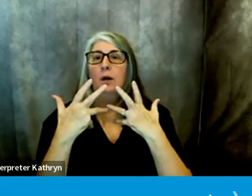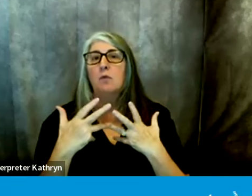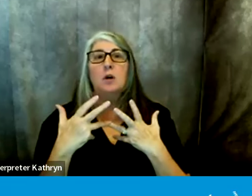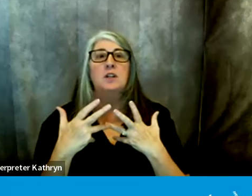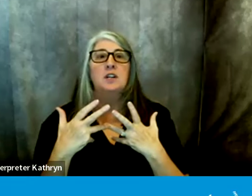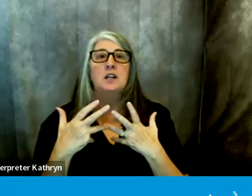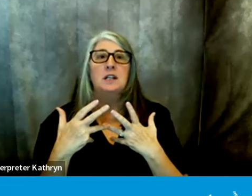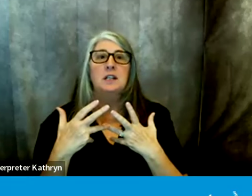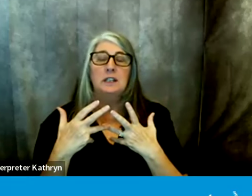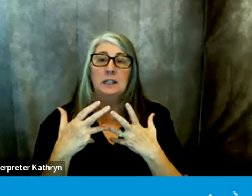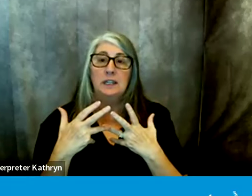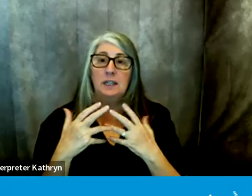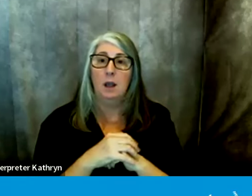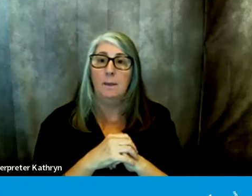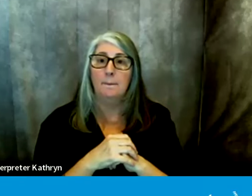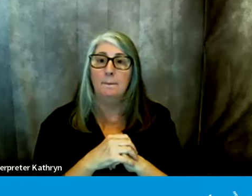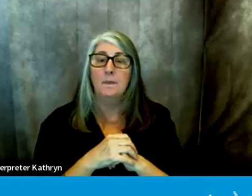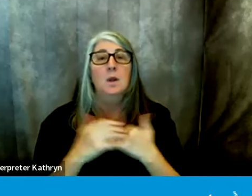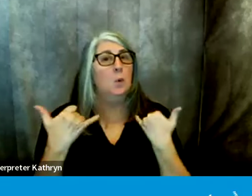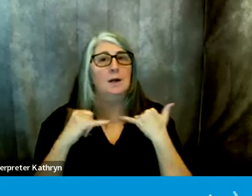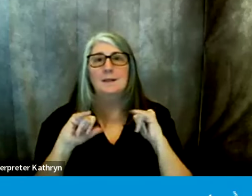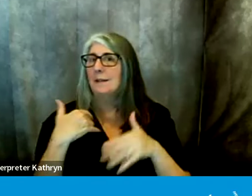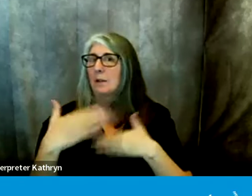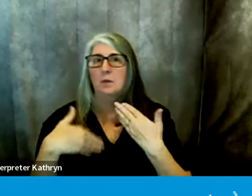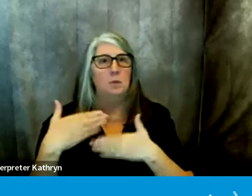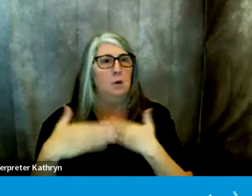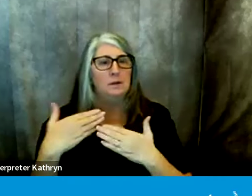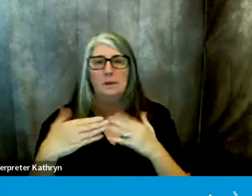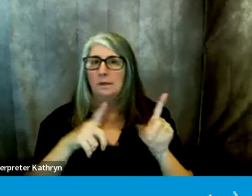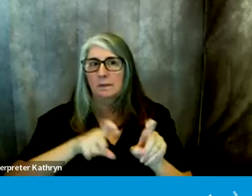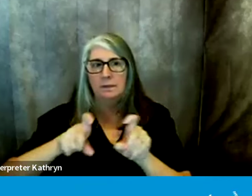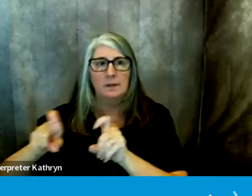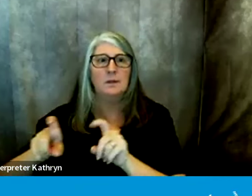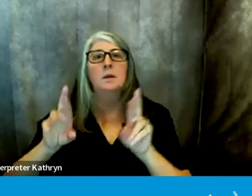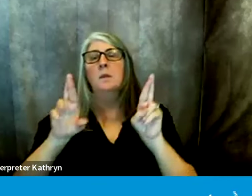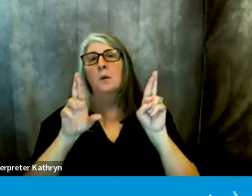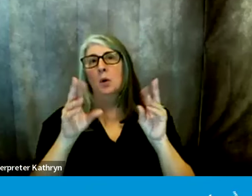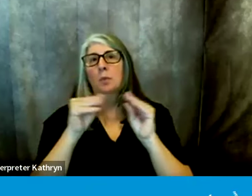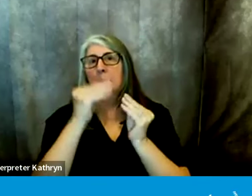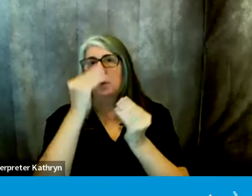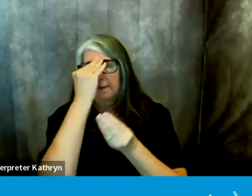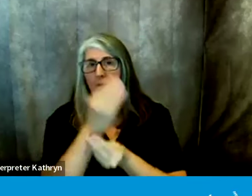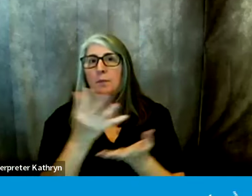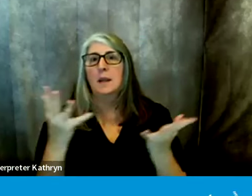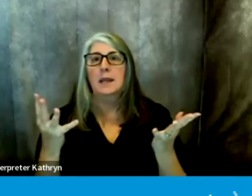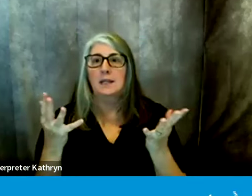since the trial data is still in the works, but we're hoping that we'll have more information in the coming months.